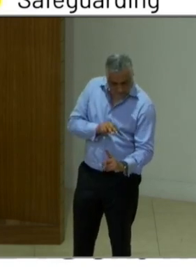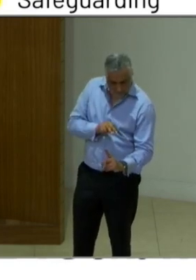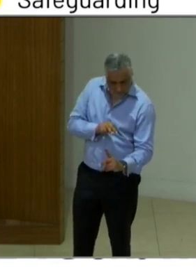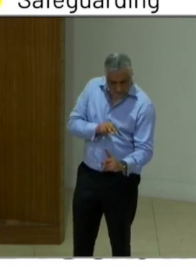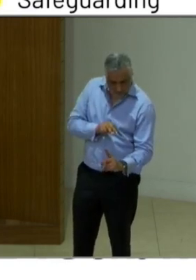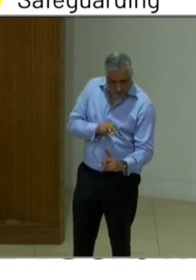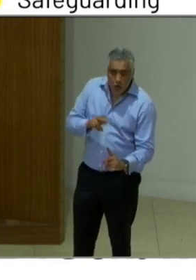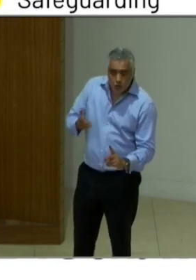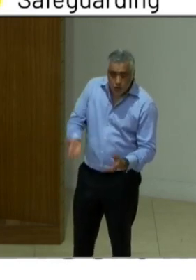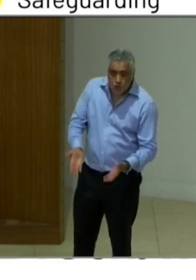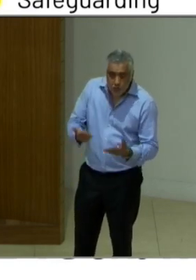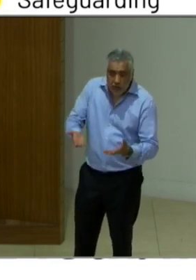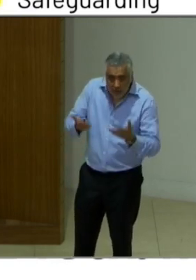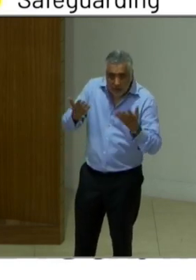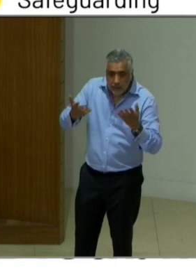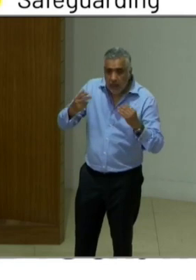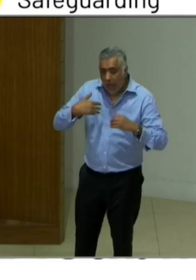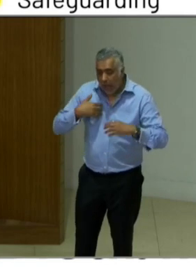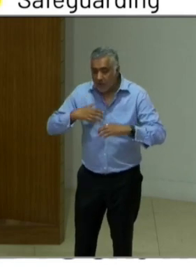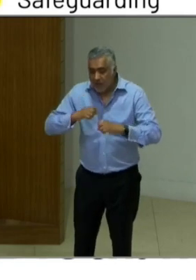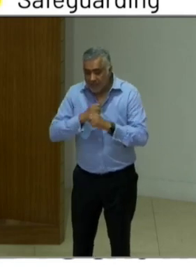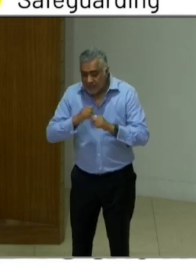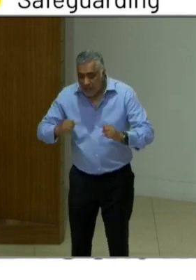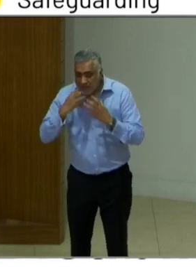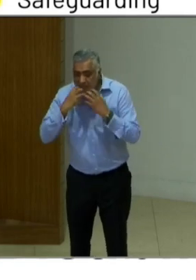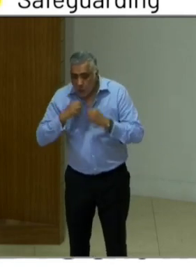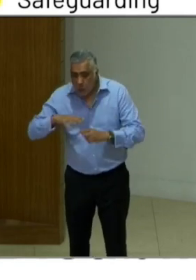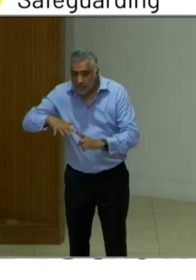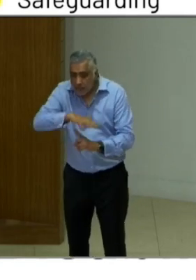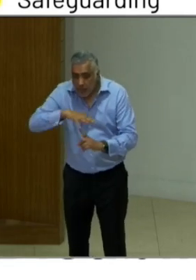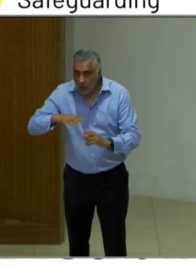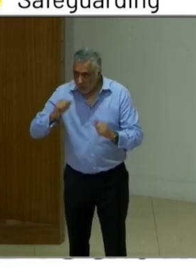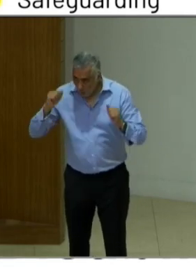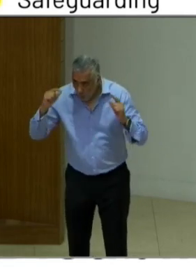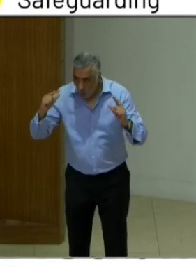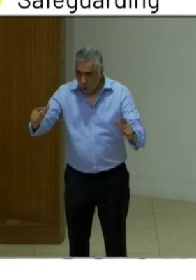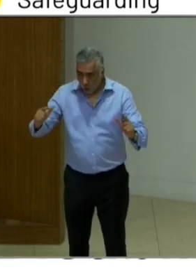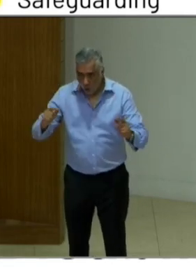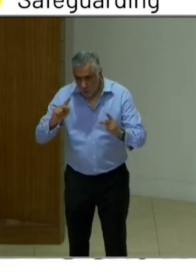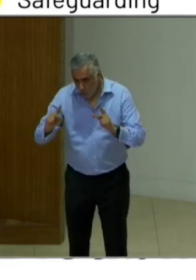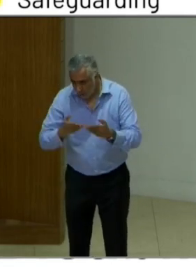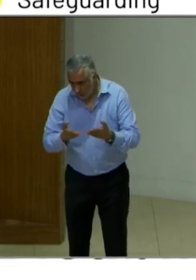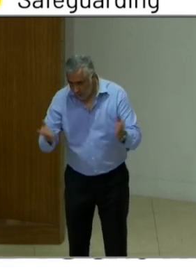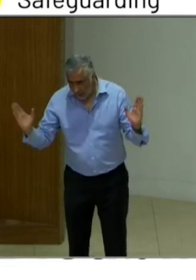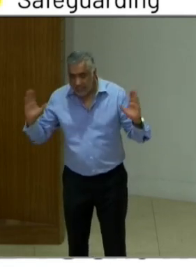create and preserve a safe and sacred space for all human beings within the Church